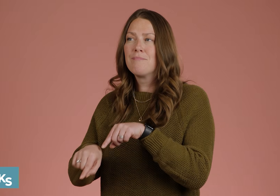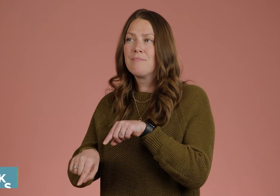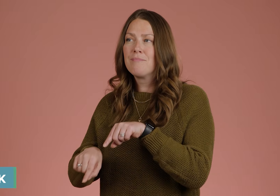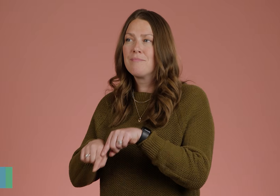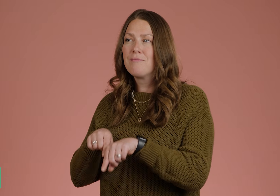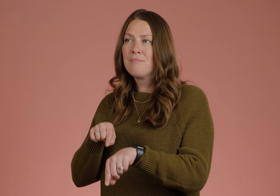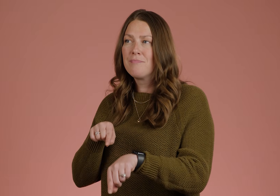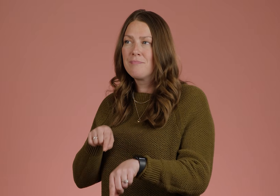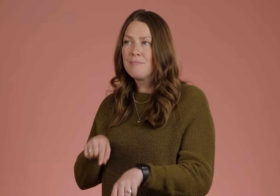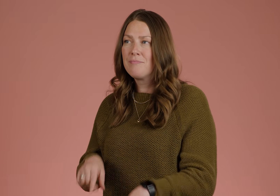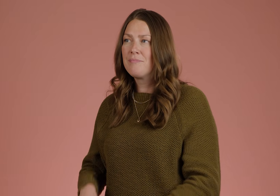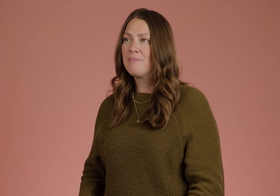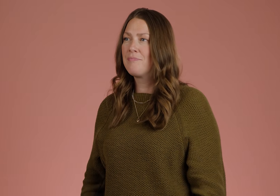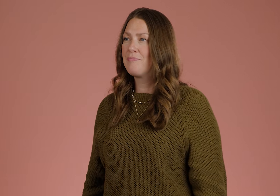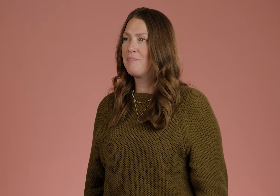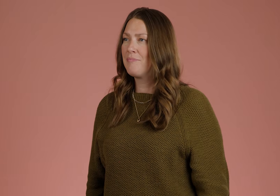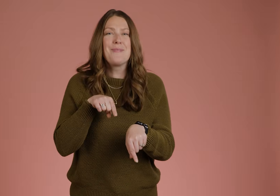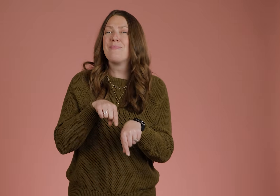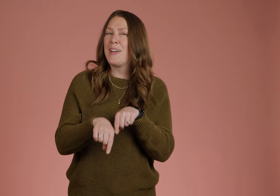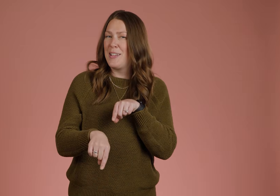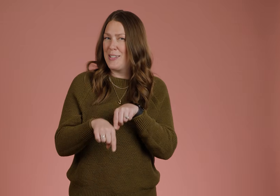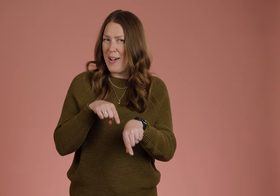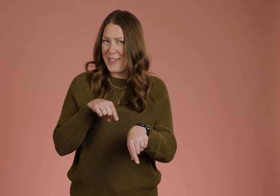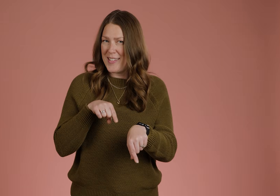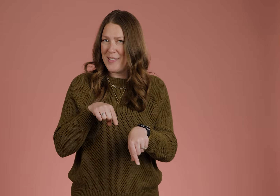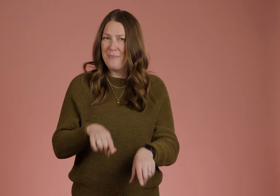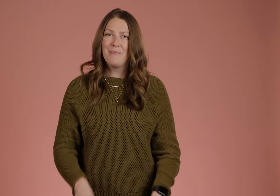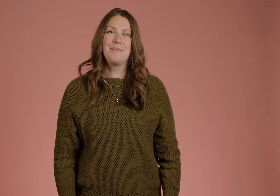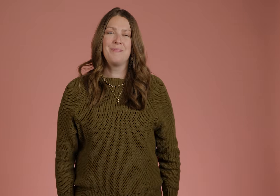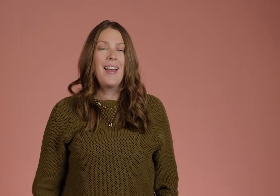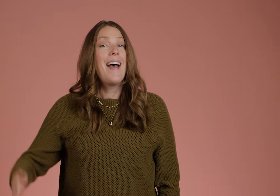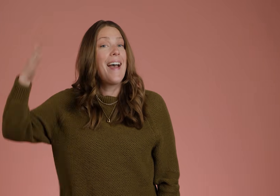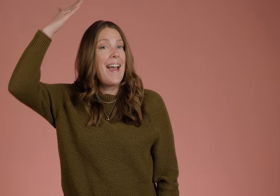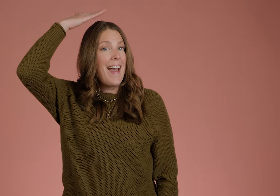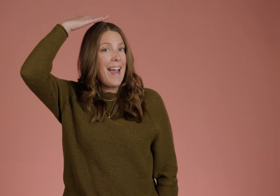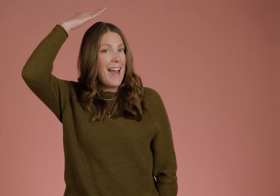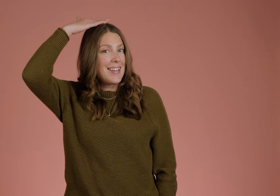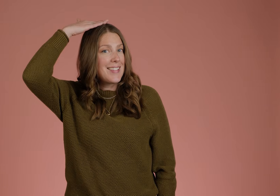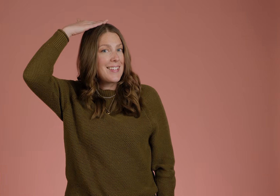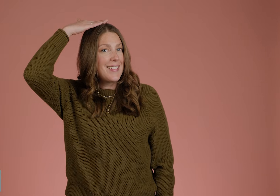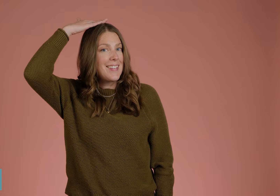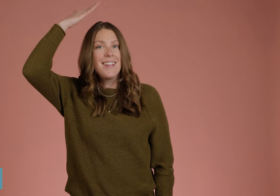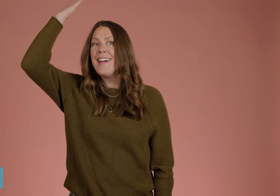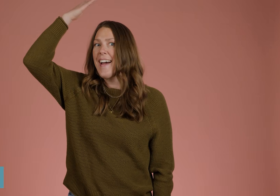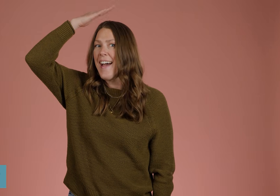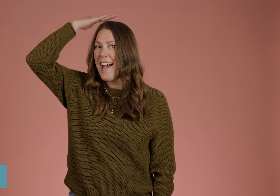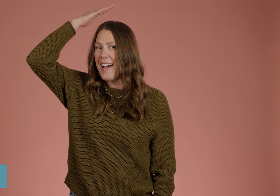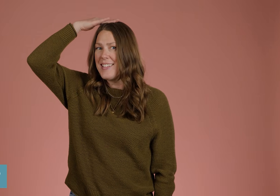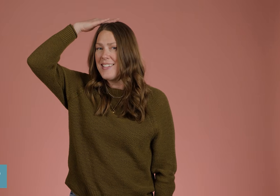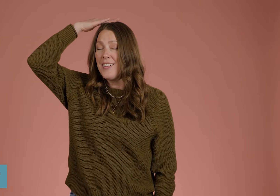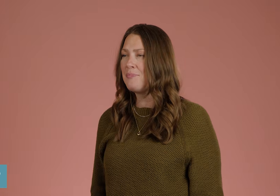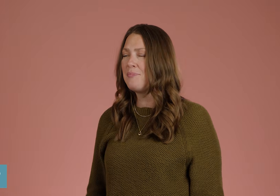Are your feet slipping into your socks. Socks. Hat.